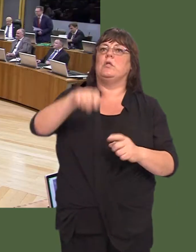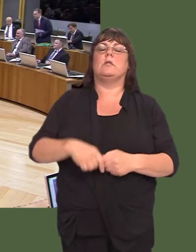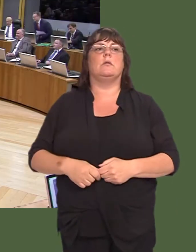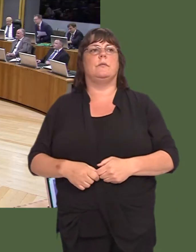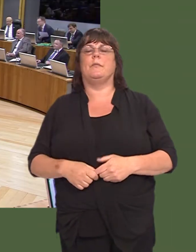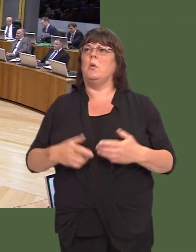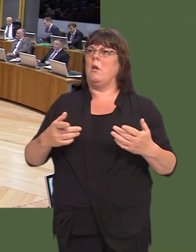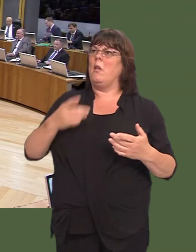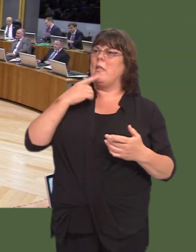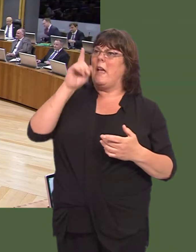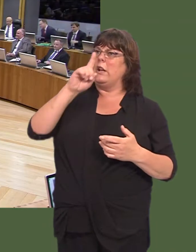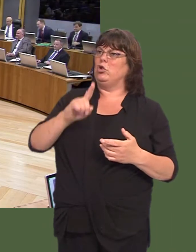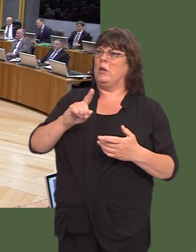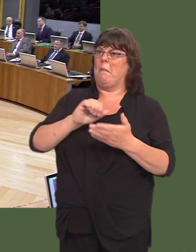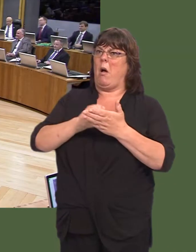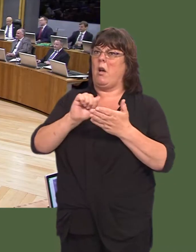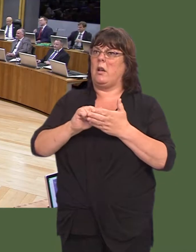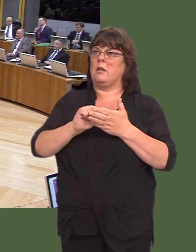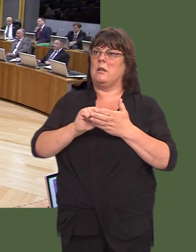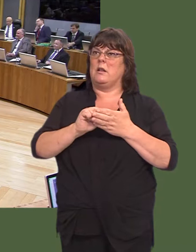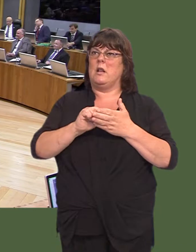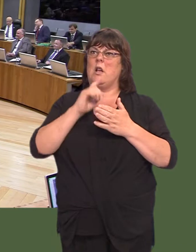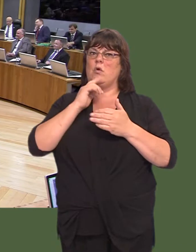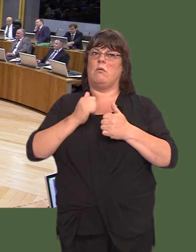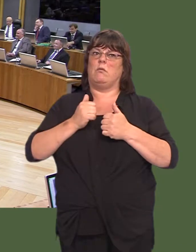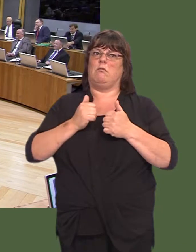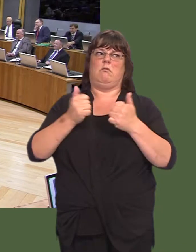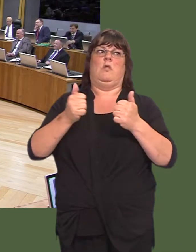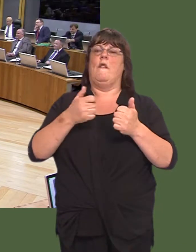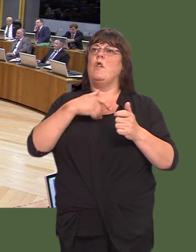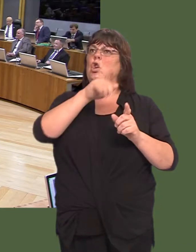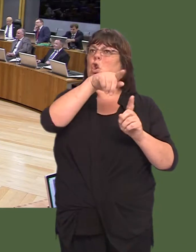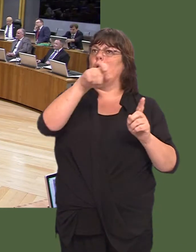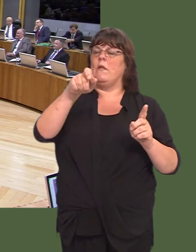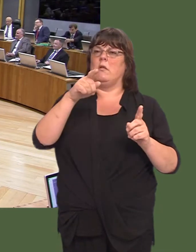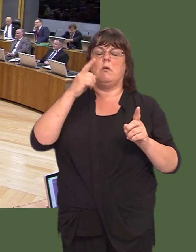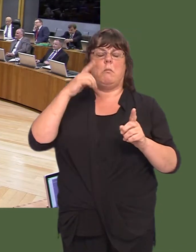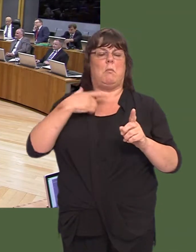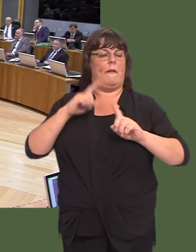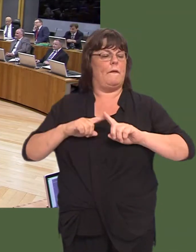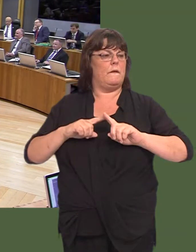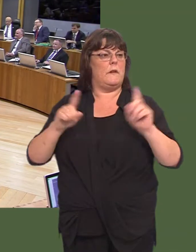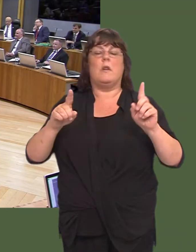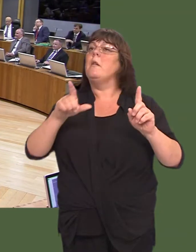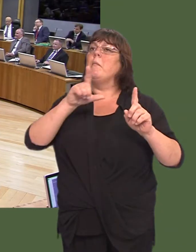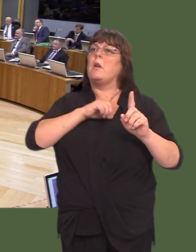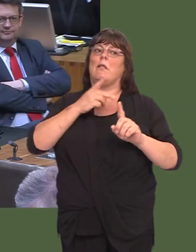Carwyn Jones: Well, the energy companiesóanybody who says the energy market is somehow good for consumers must be living in a different universe to the rest of us.